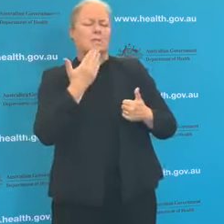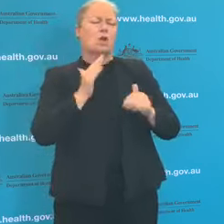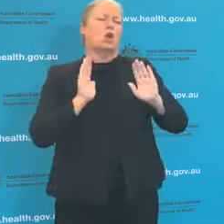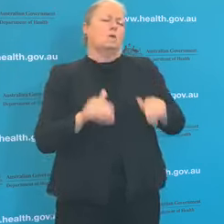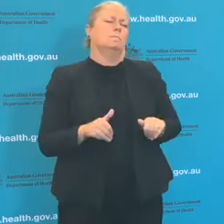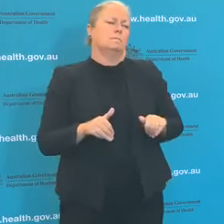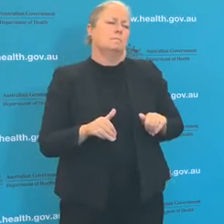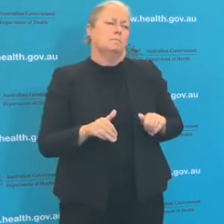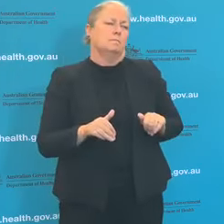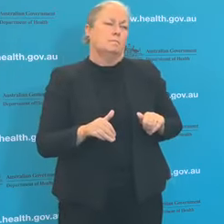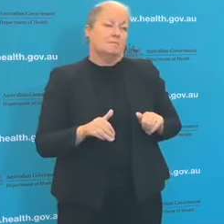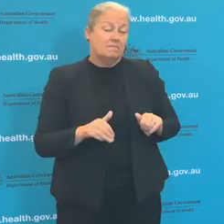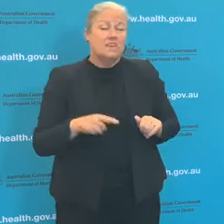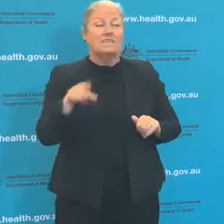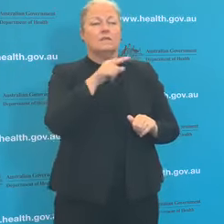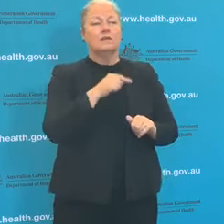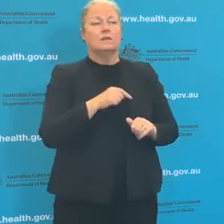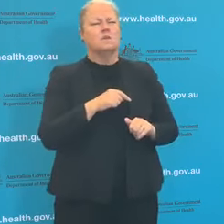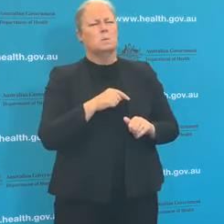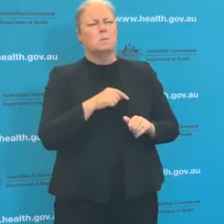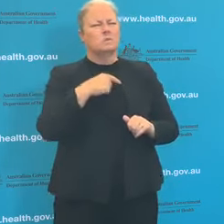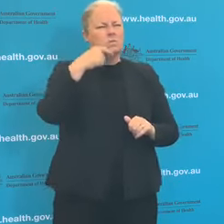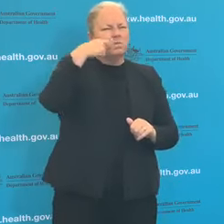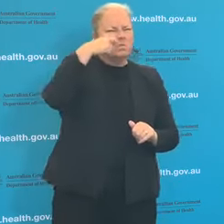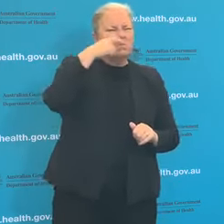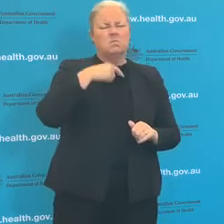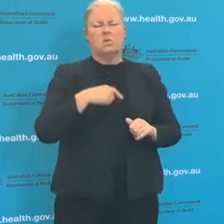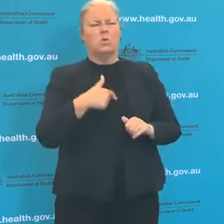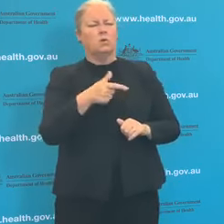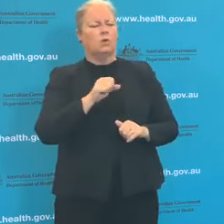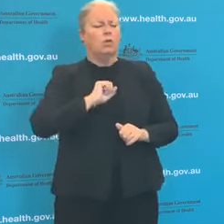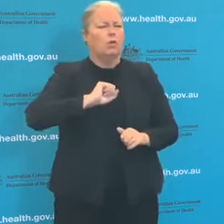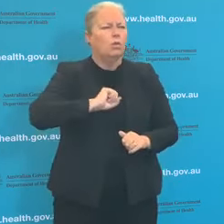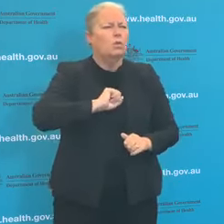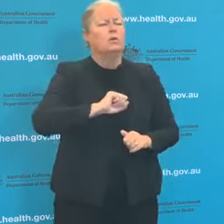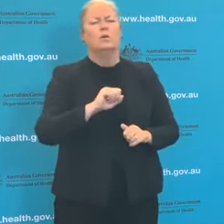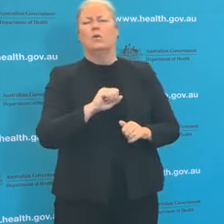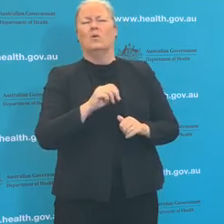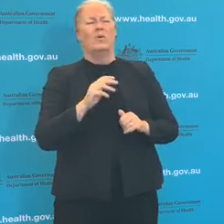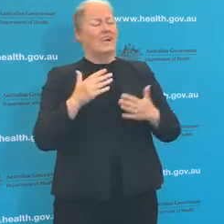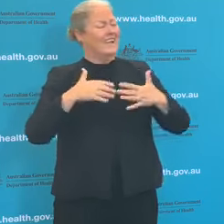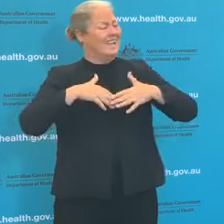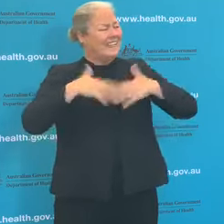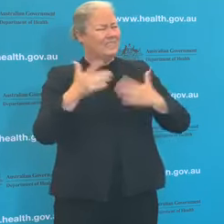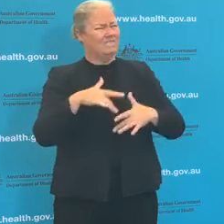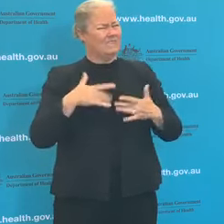with a sniffle or a sore throat or a cough to get a COVID test and do not go